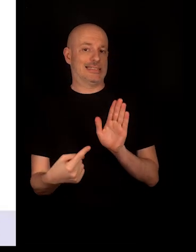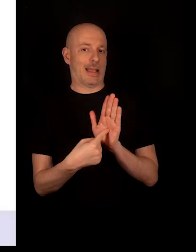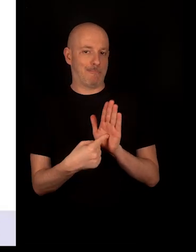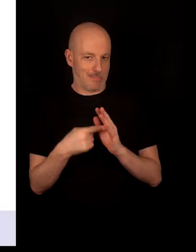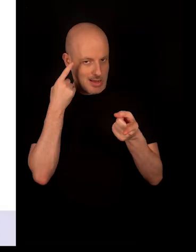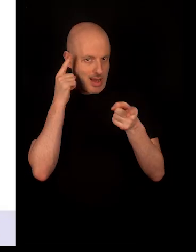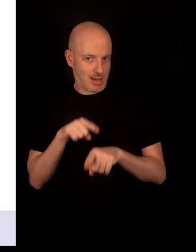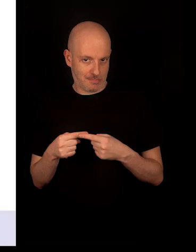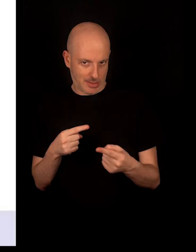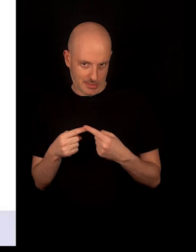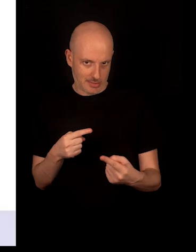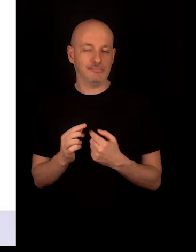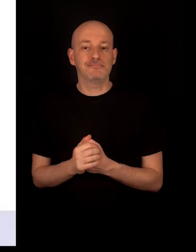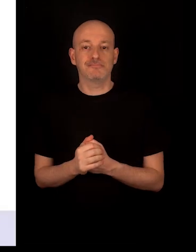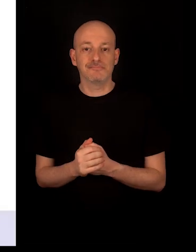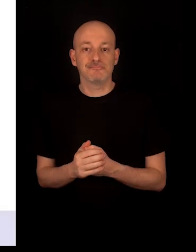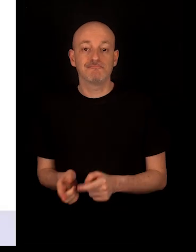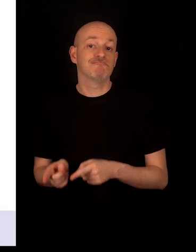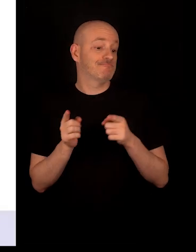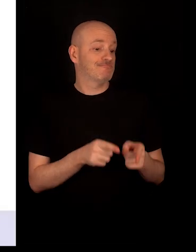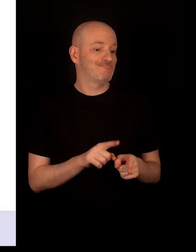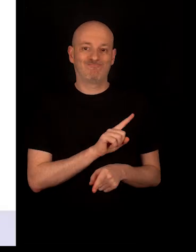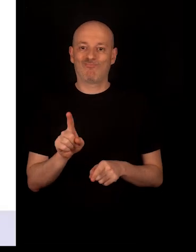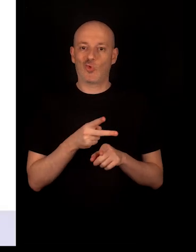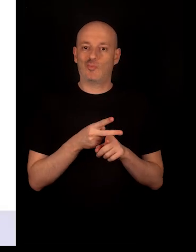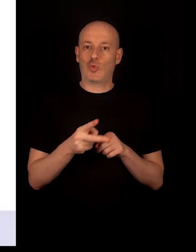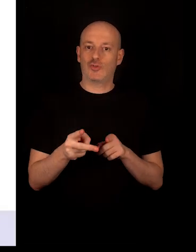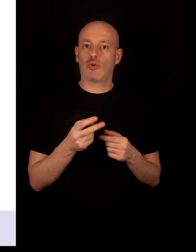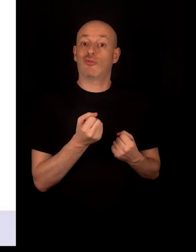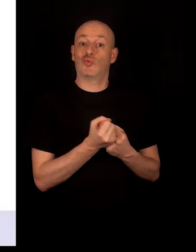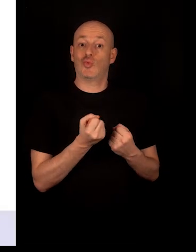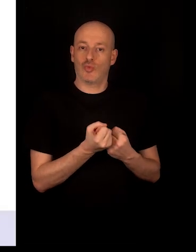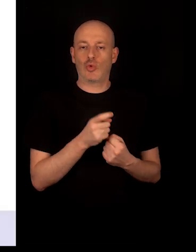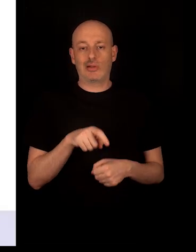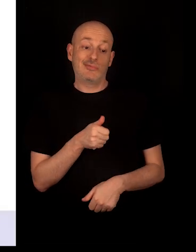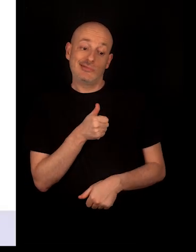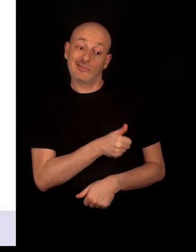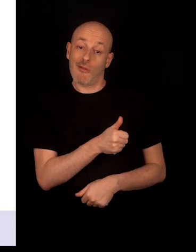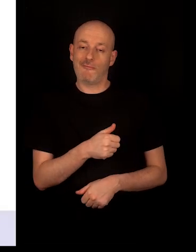up to the agreed amount. And for a non-professional support, we need a self-declaration